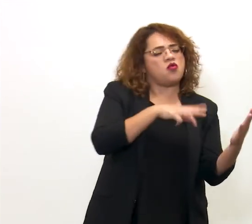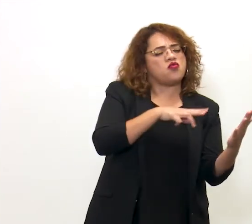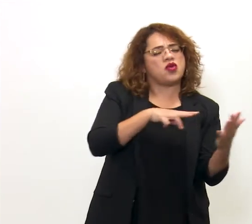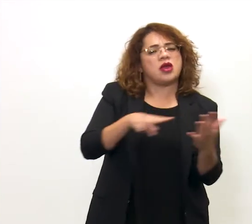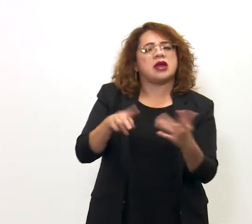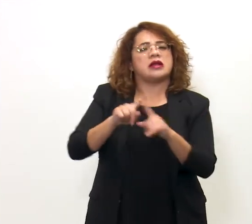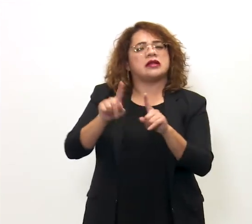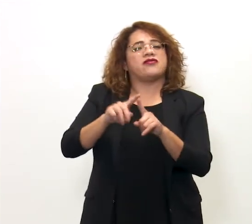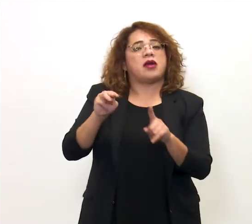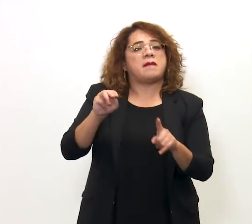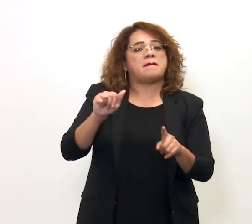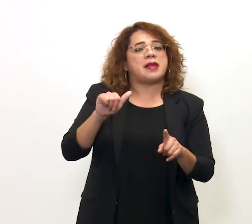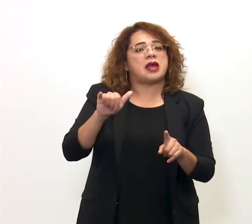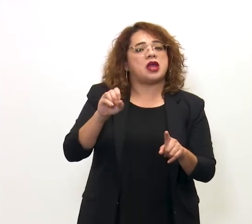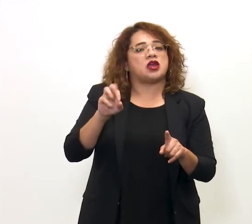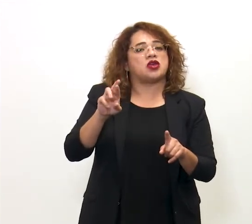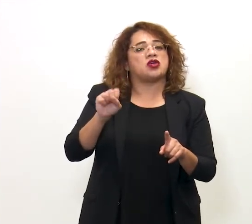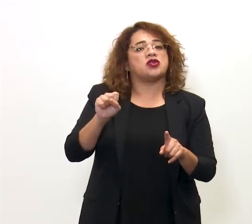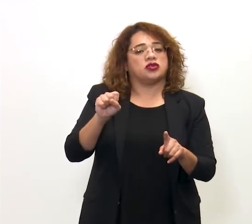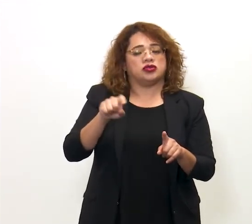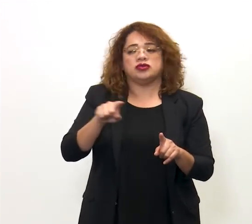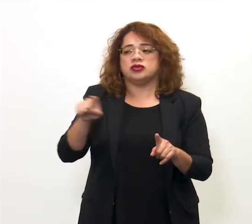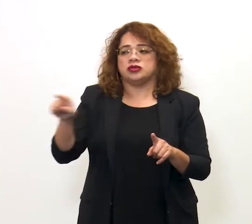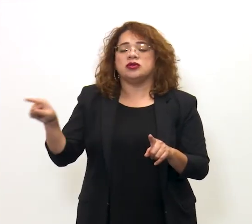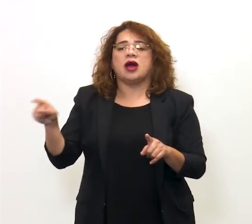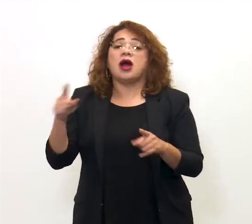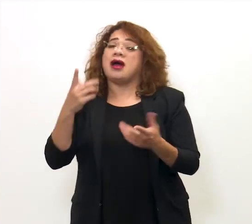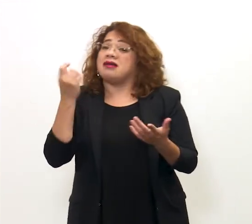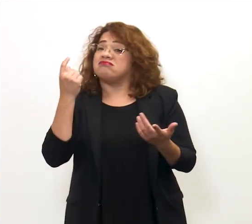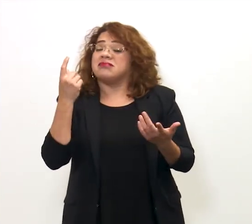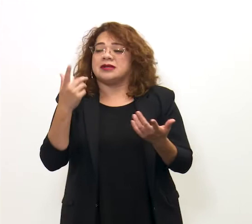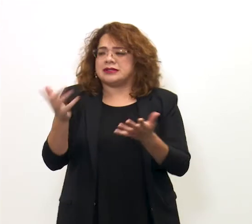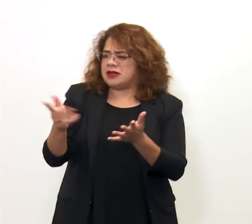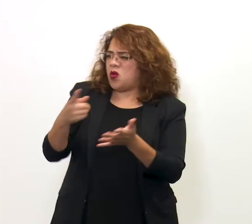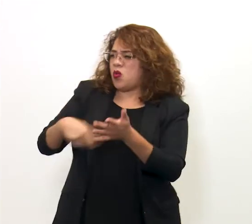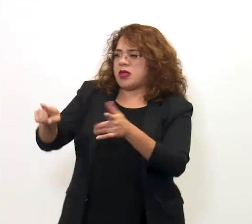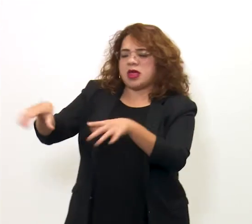asking like just friends and people that I run into, run into is what could we be doing right